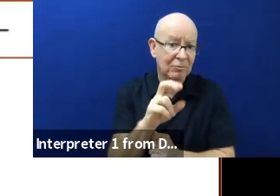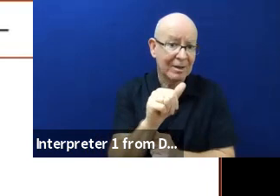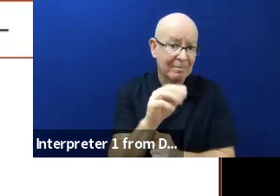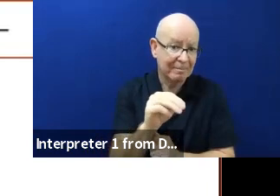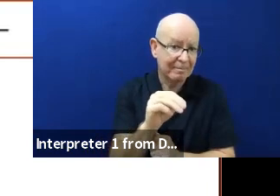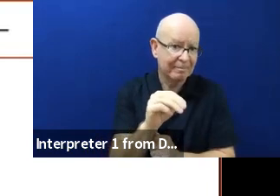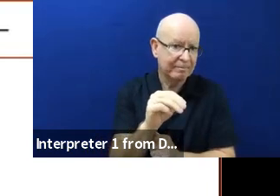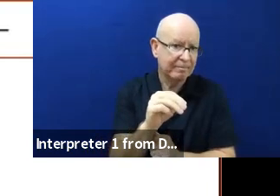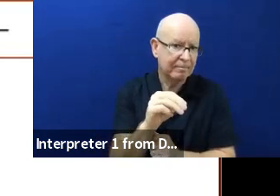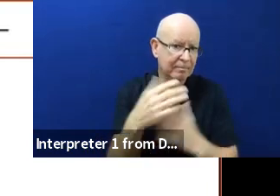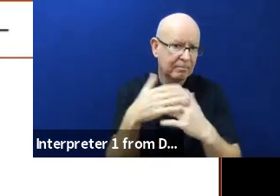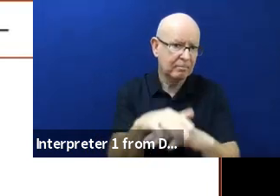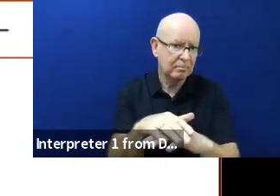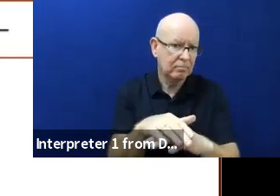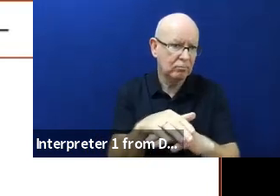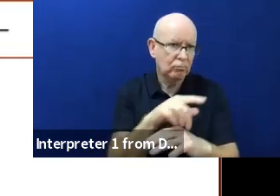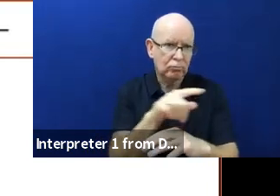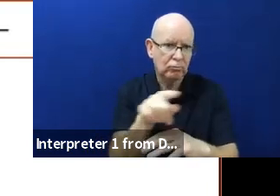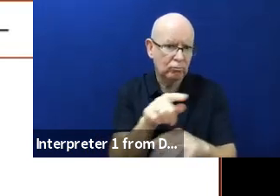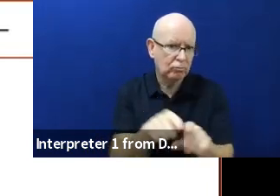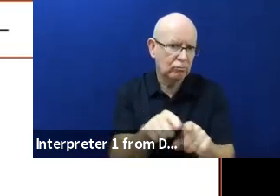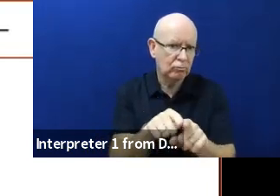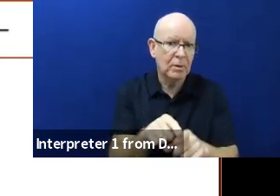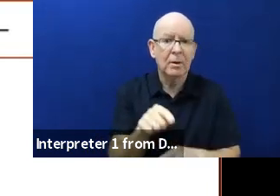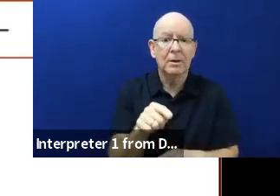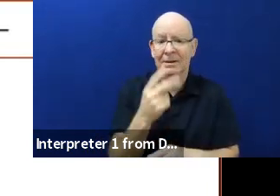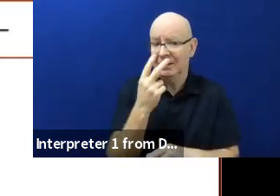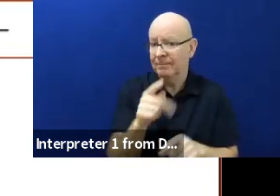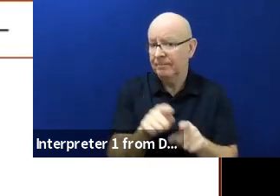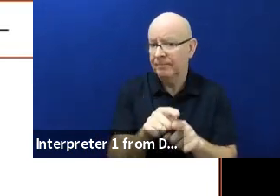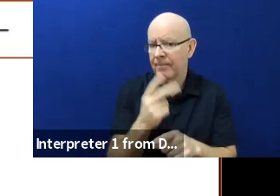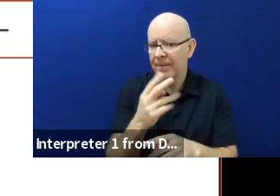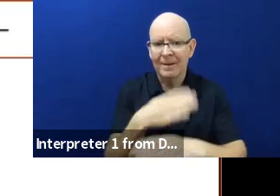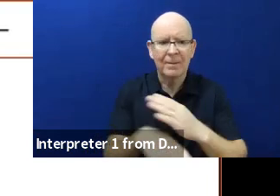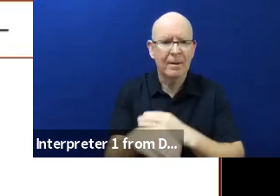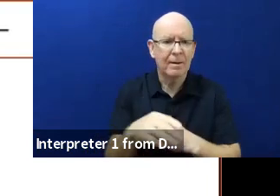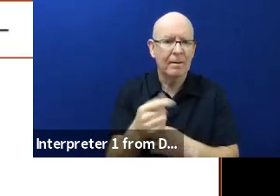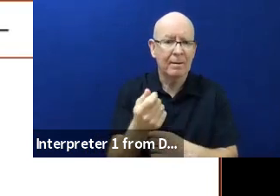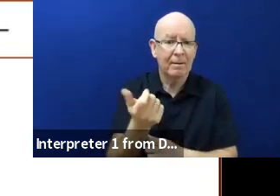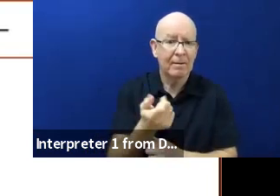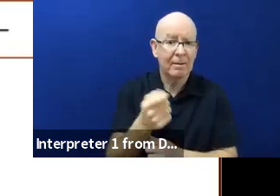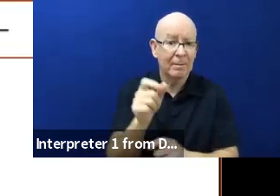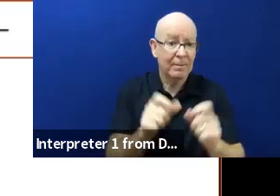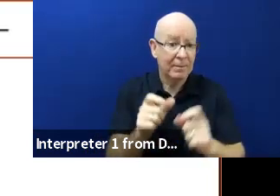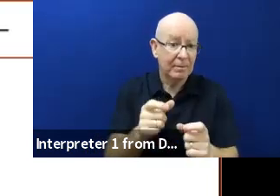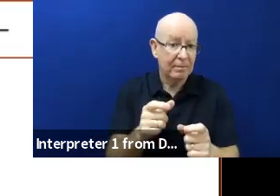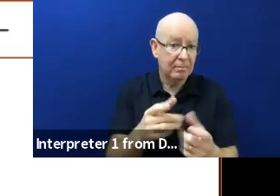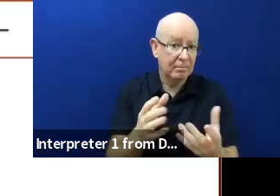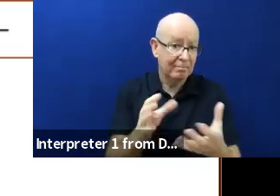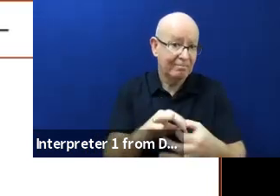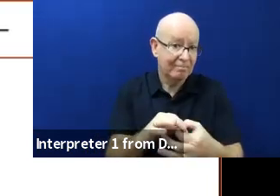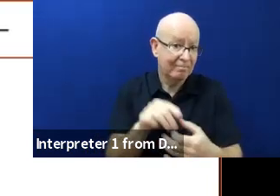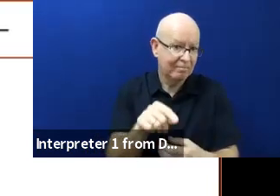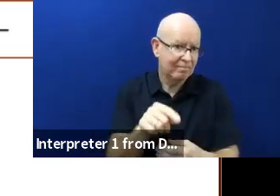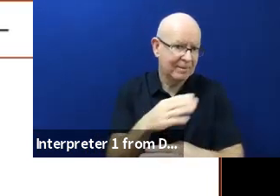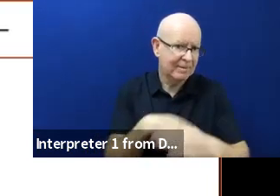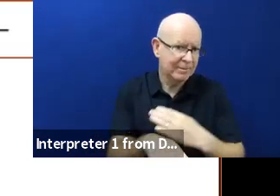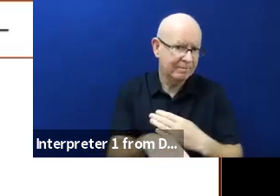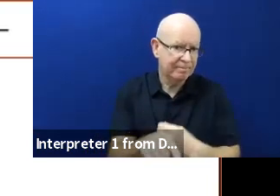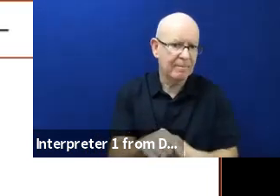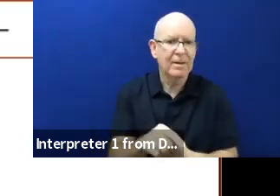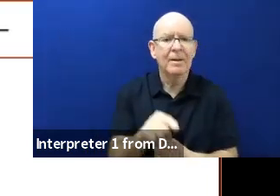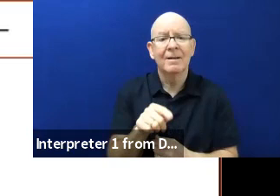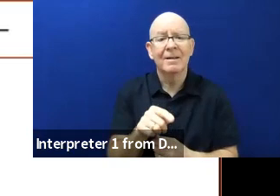and at least a certain degree of essential participation. The reform was not fully completed